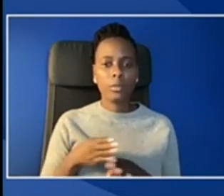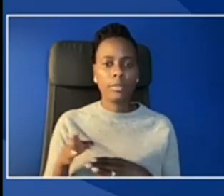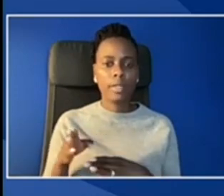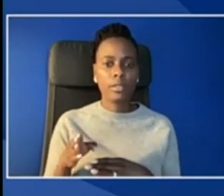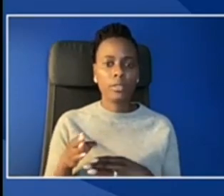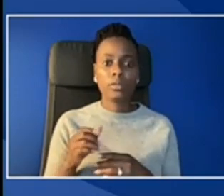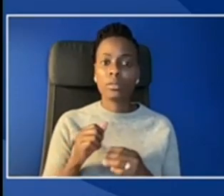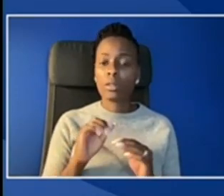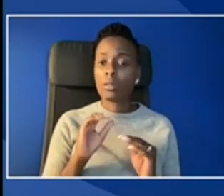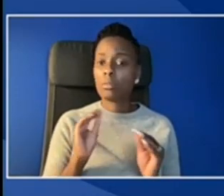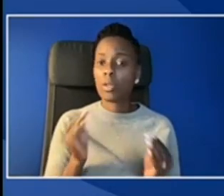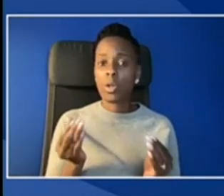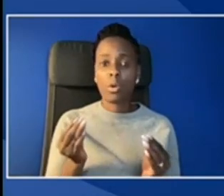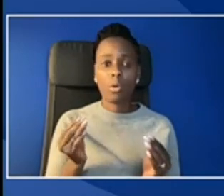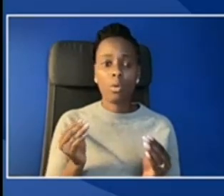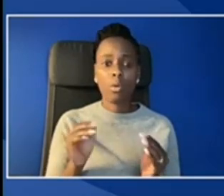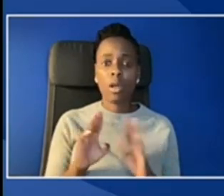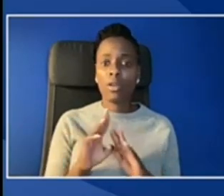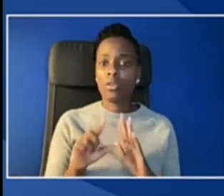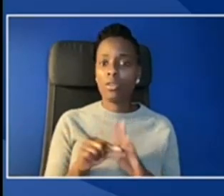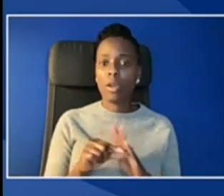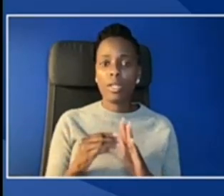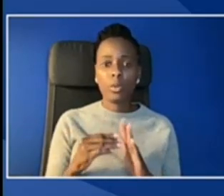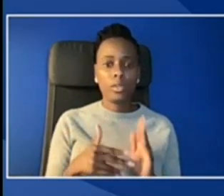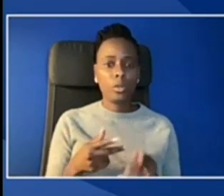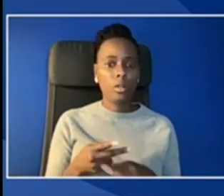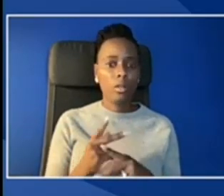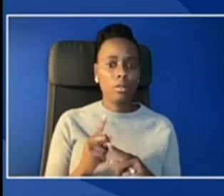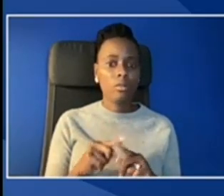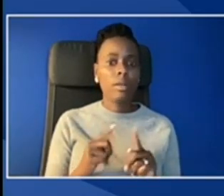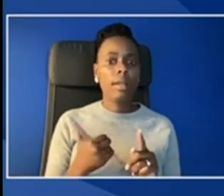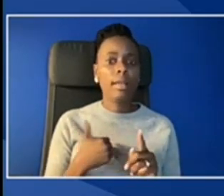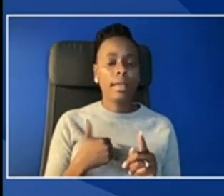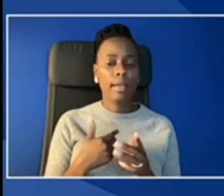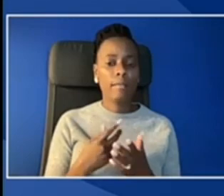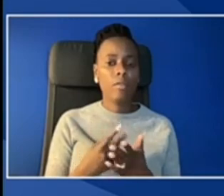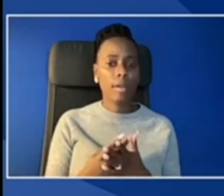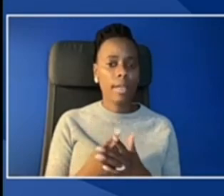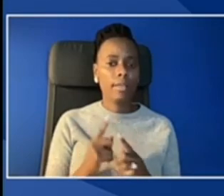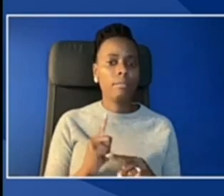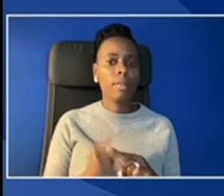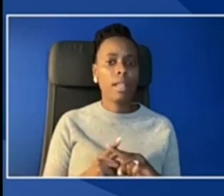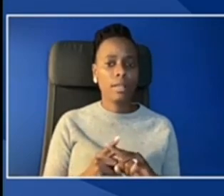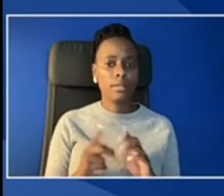undergraduate student loans, but I do have Grad PLUS Loans from having attended law